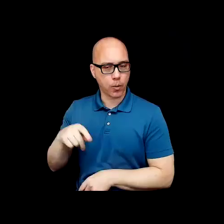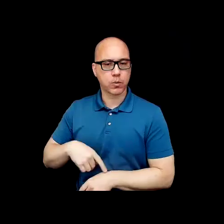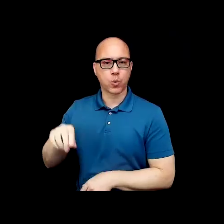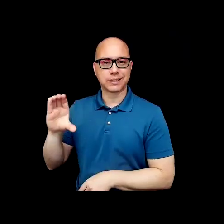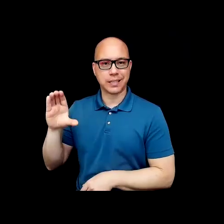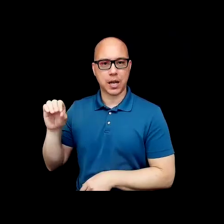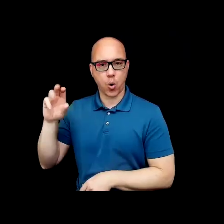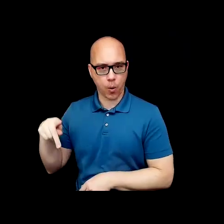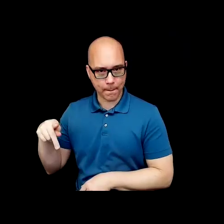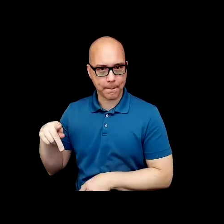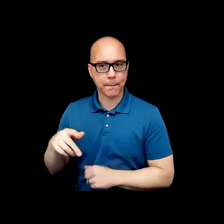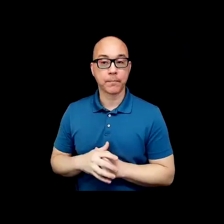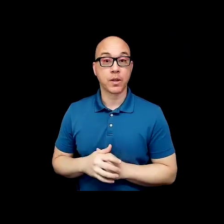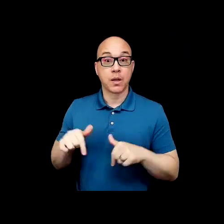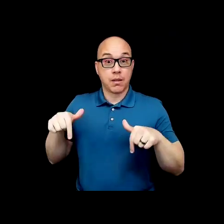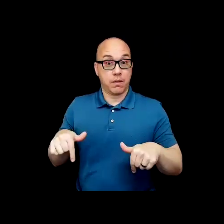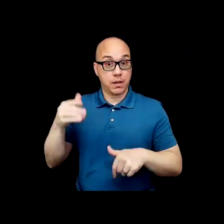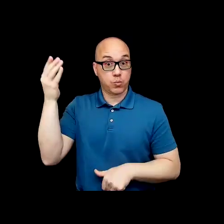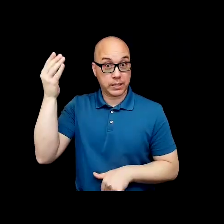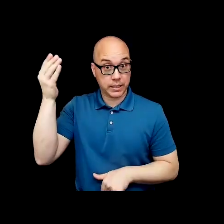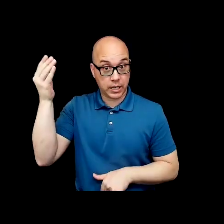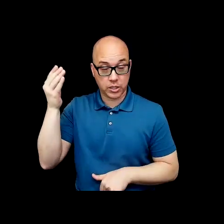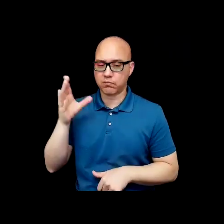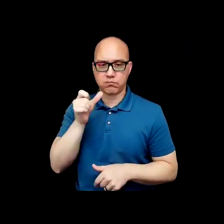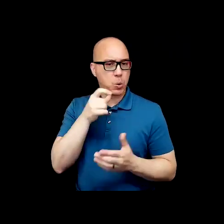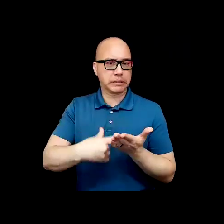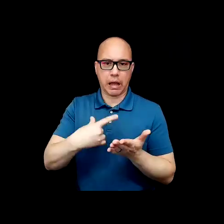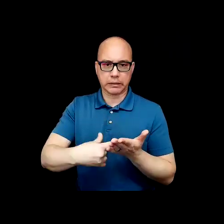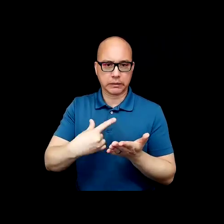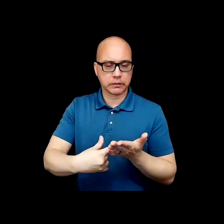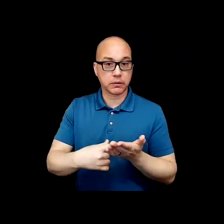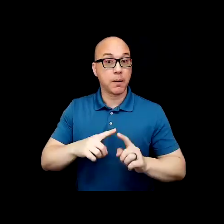This presentation we will not be discussing how to do that, but if this is something you